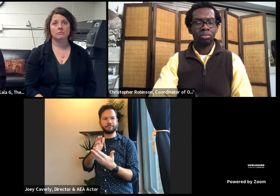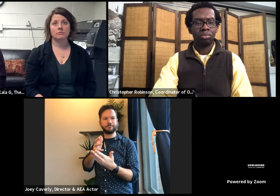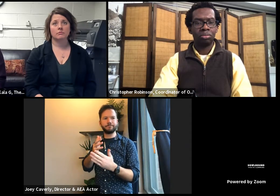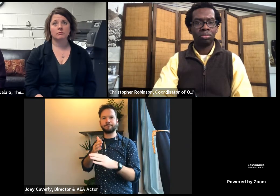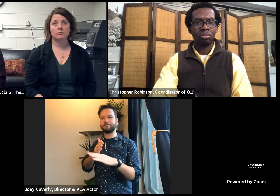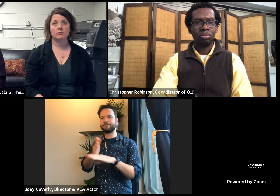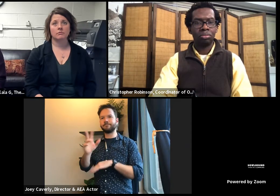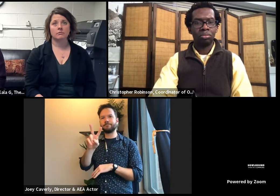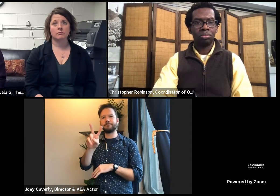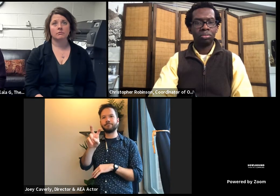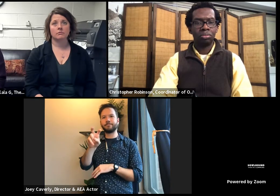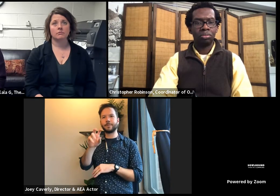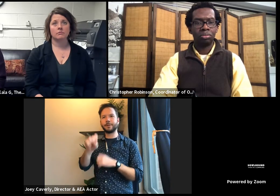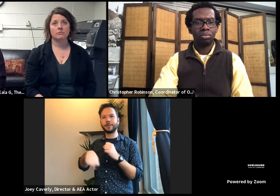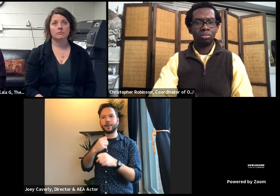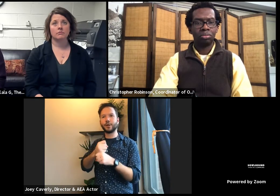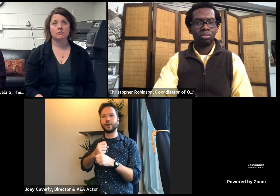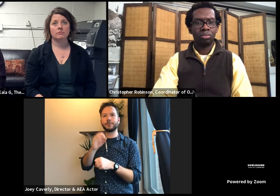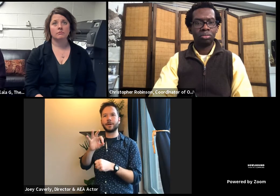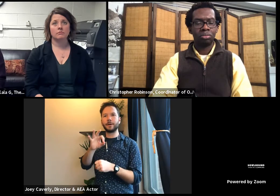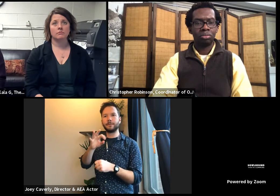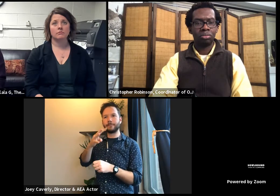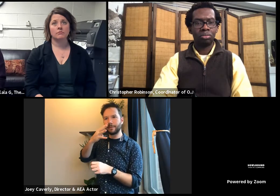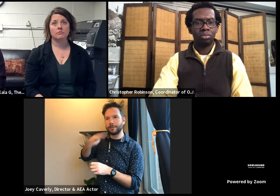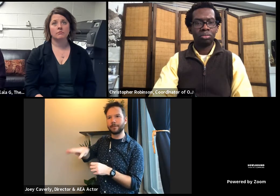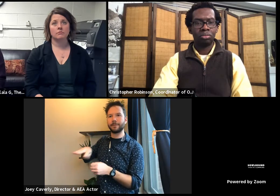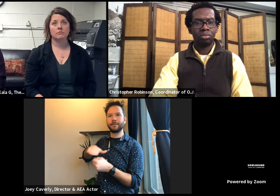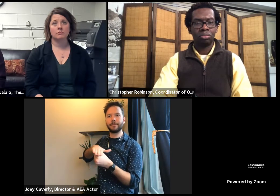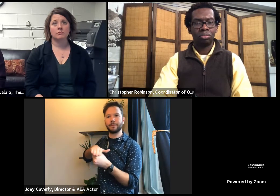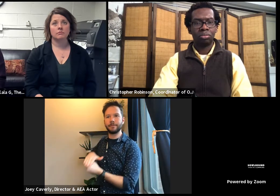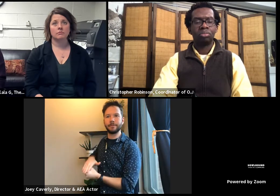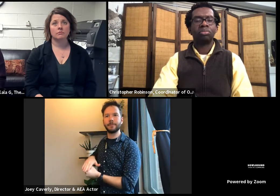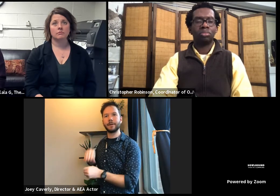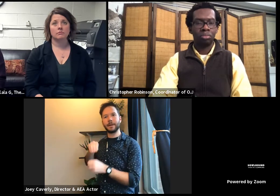has historically been faced with over 200 years